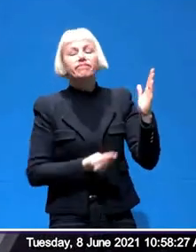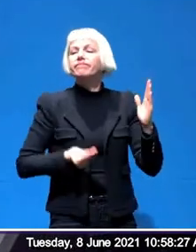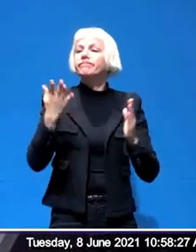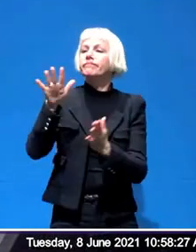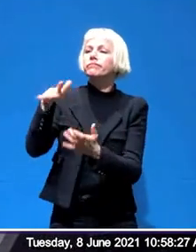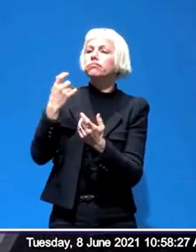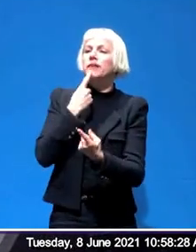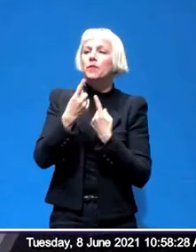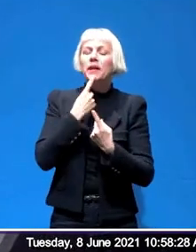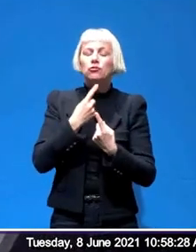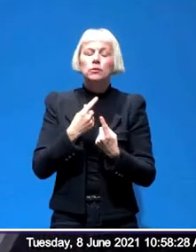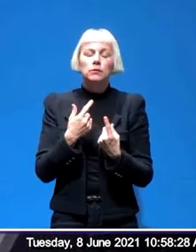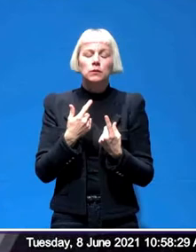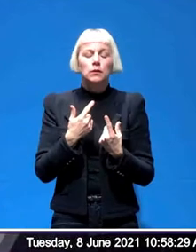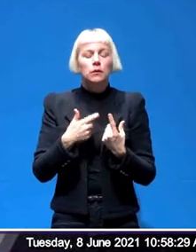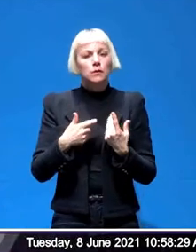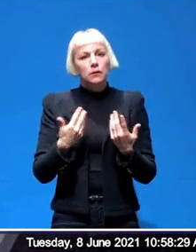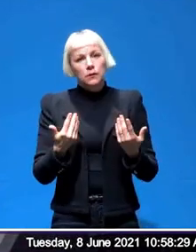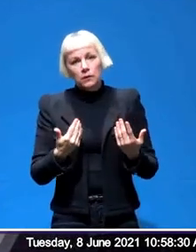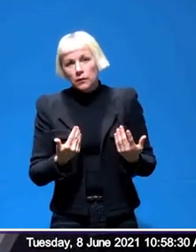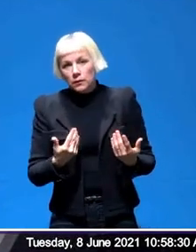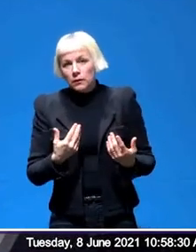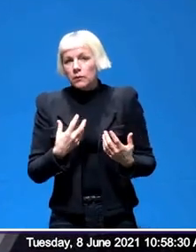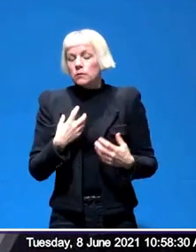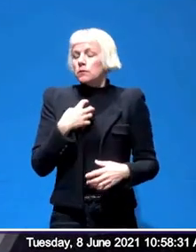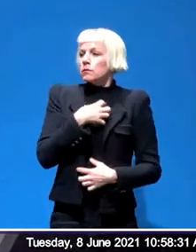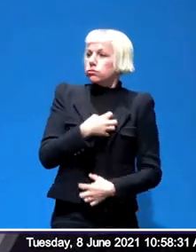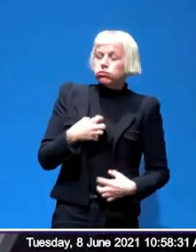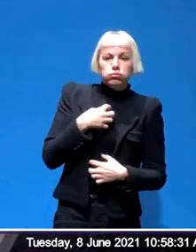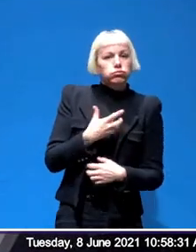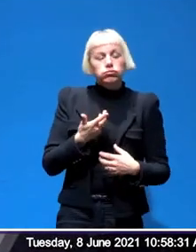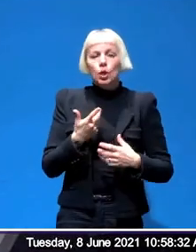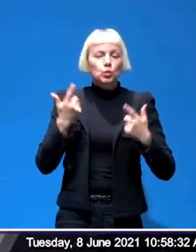I didn't make the application because I felt the process would be too onerous